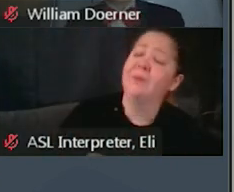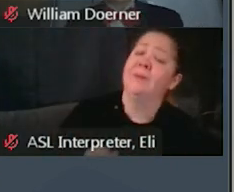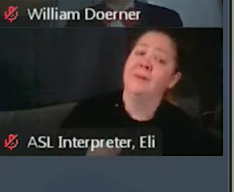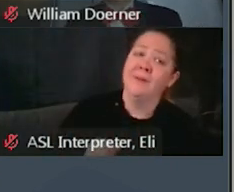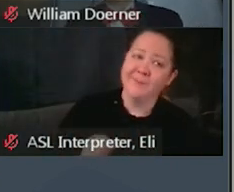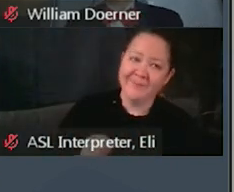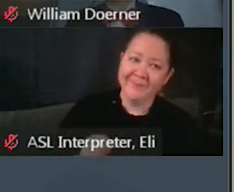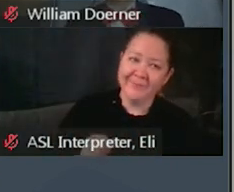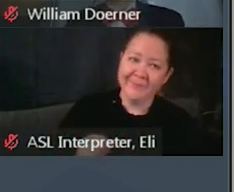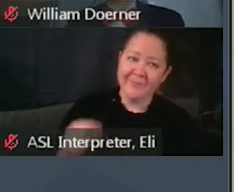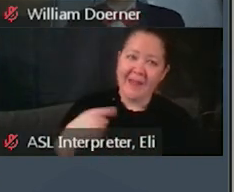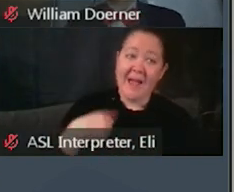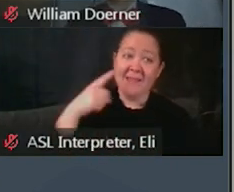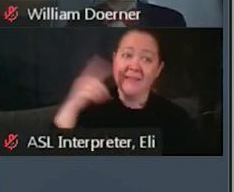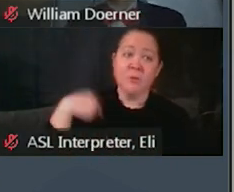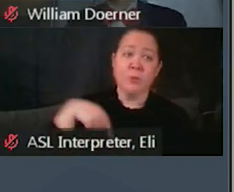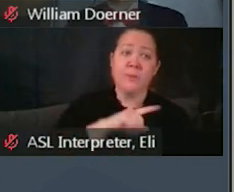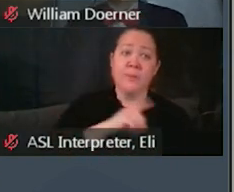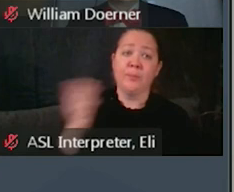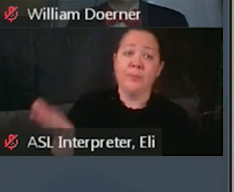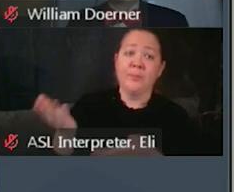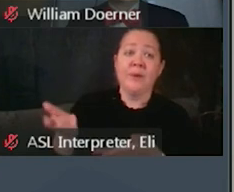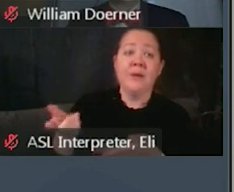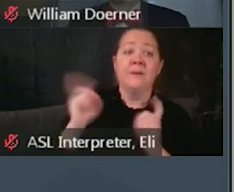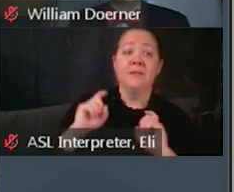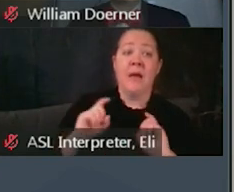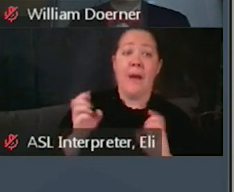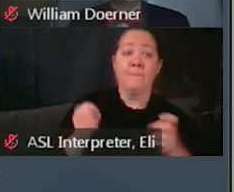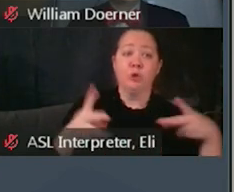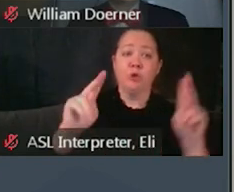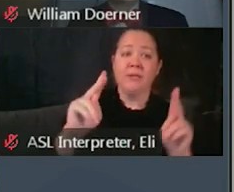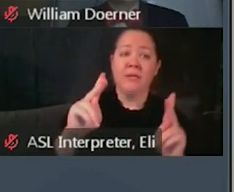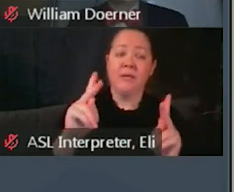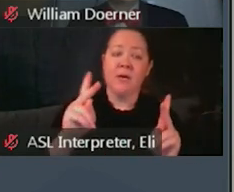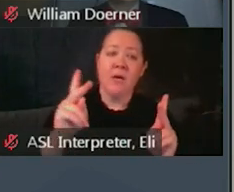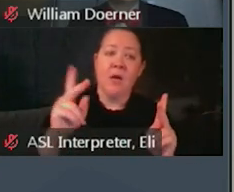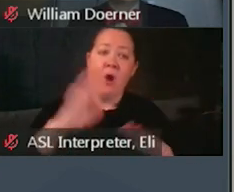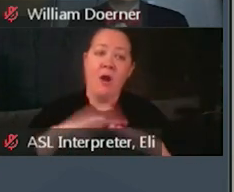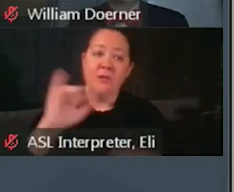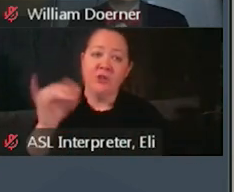I think this will give us an opportunity on January 14th to hear more and to have more information for you and,